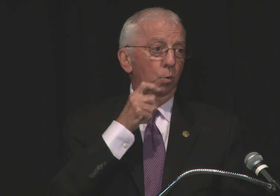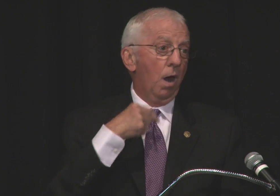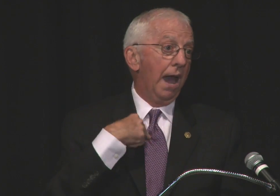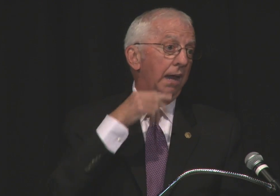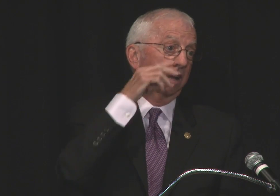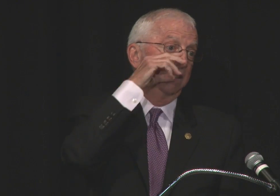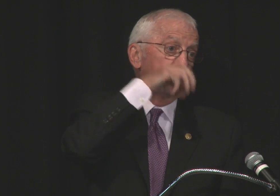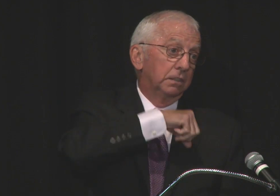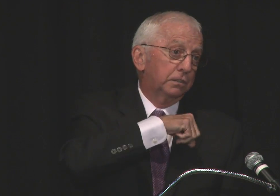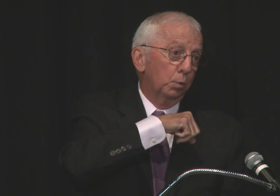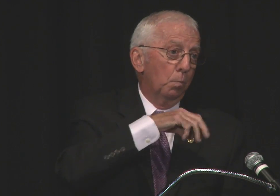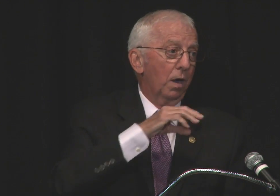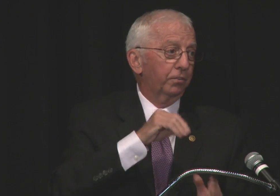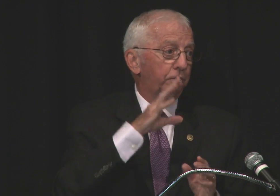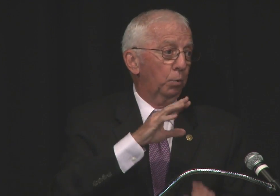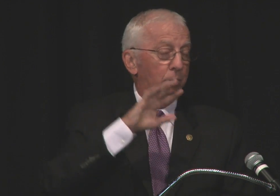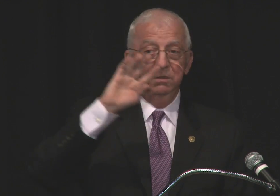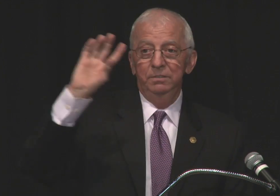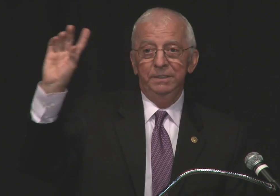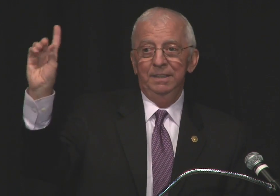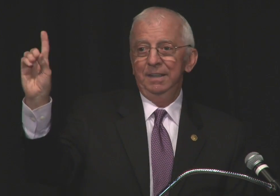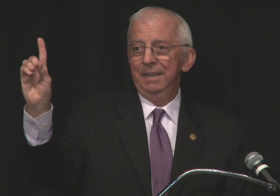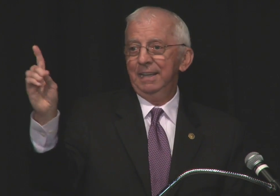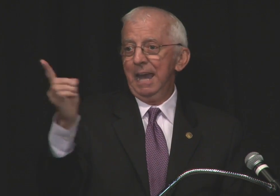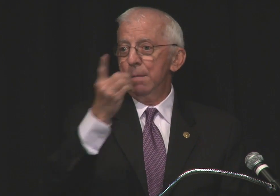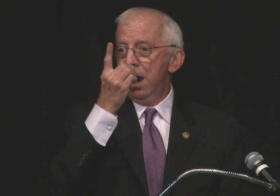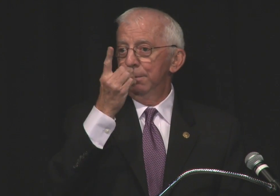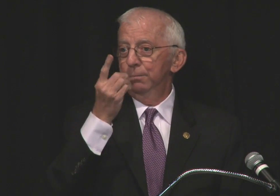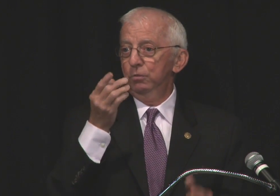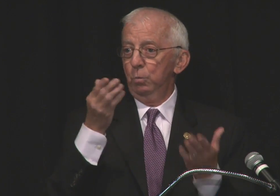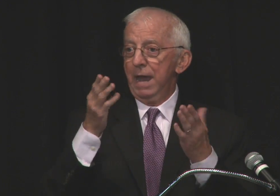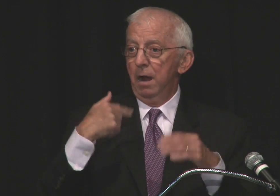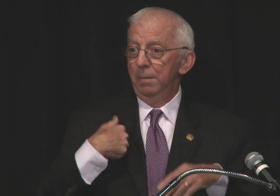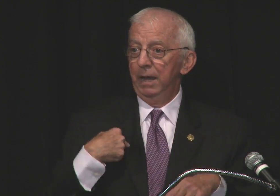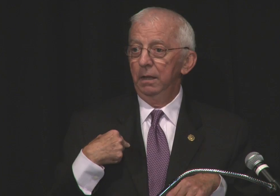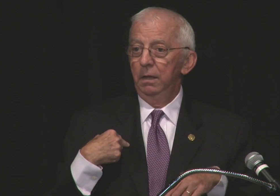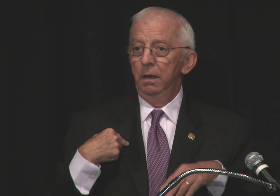who I assume was a student, came up to wait on me.